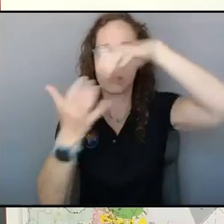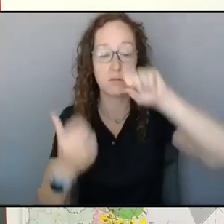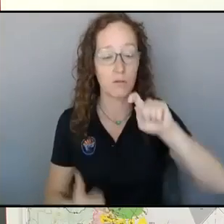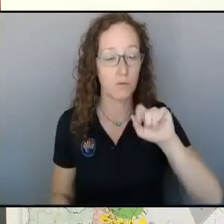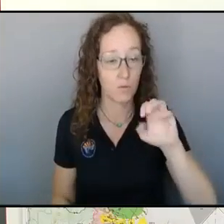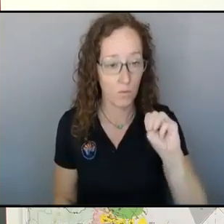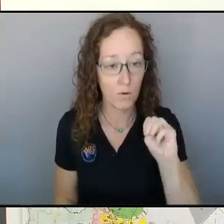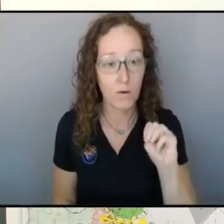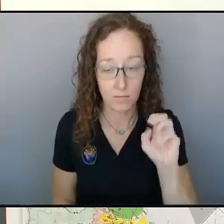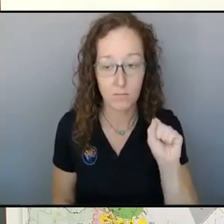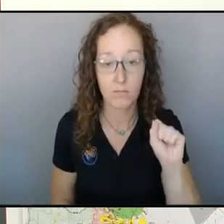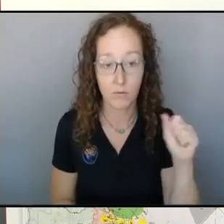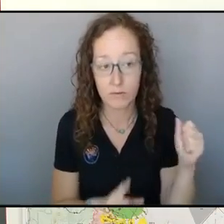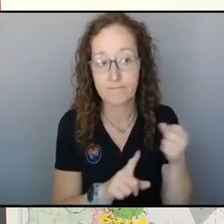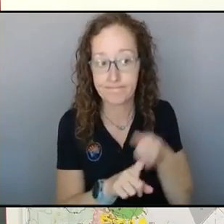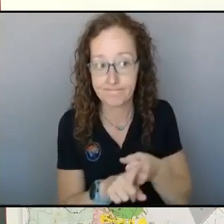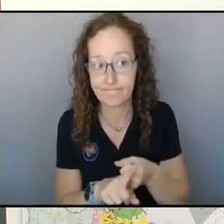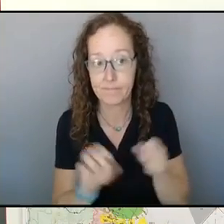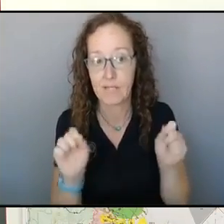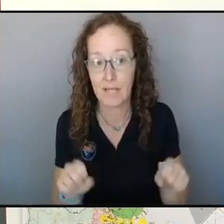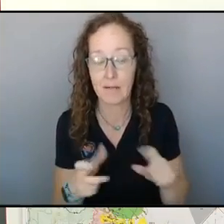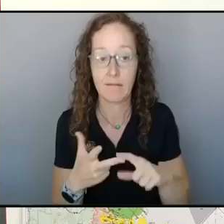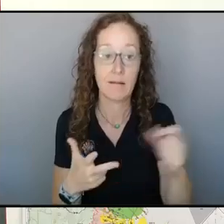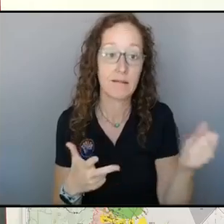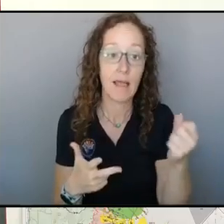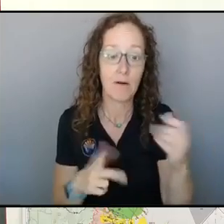Saturday looking quite a bit cooler compared to where we